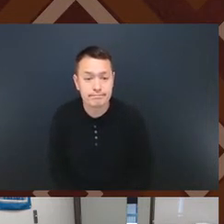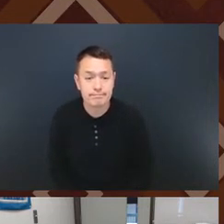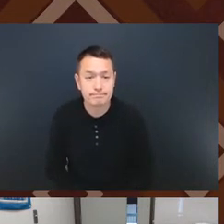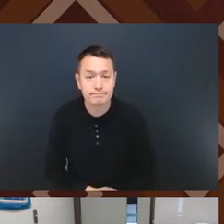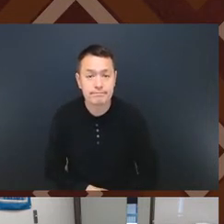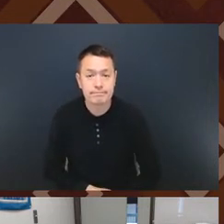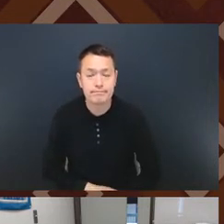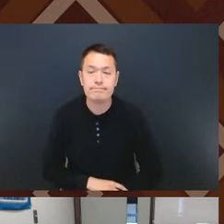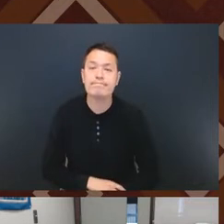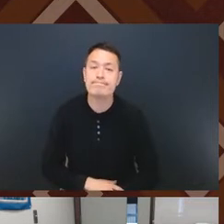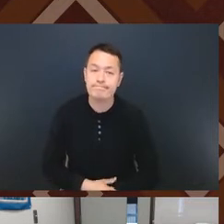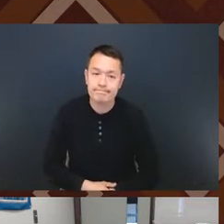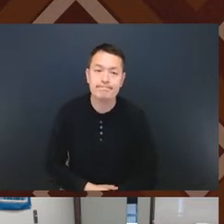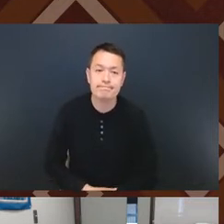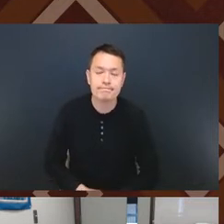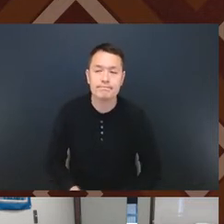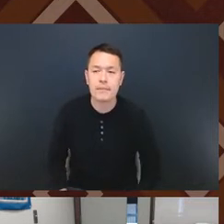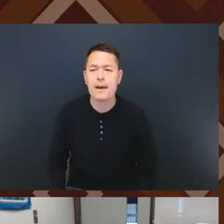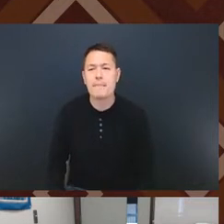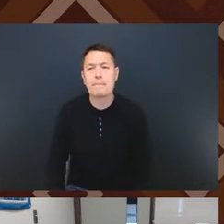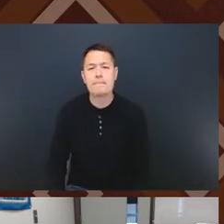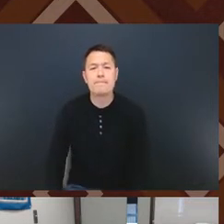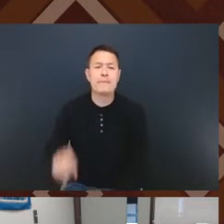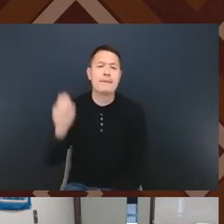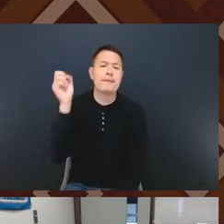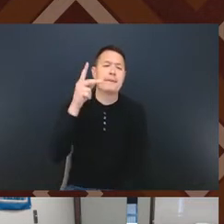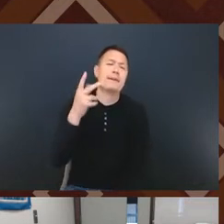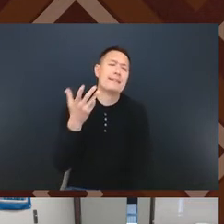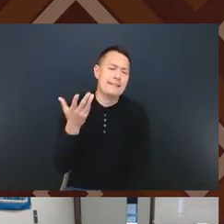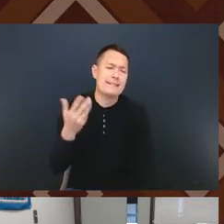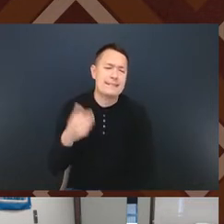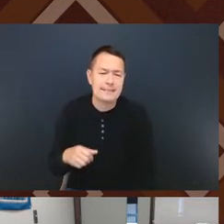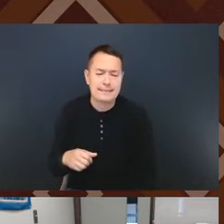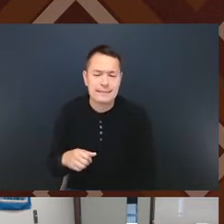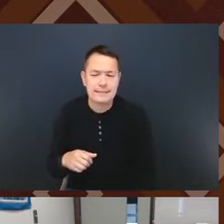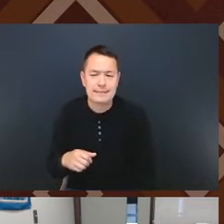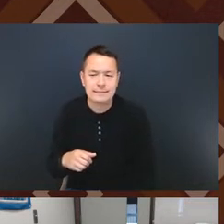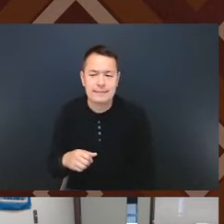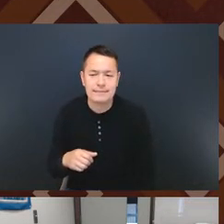that. OK, this one in this case,